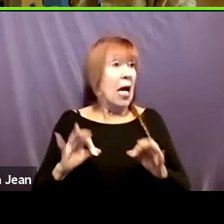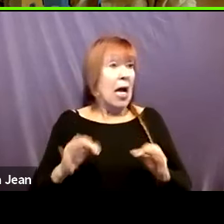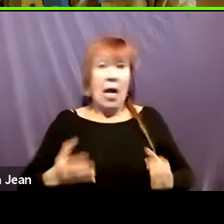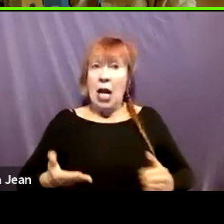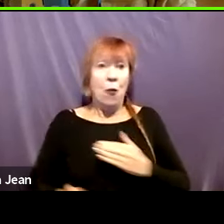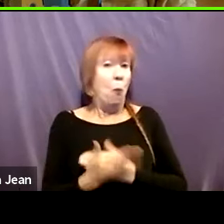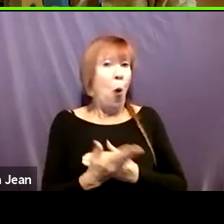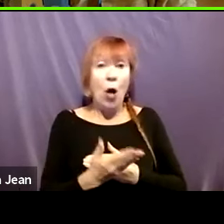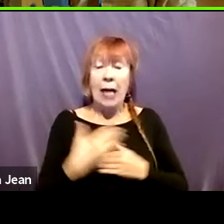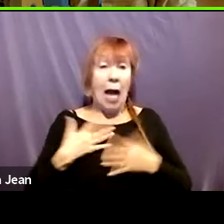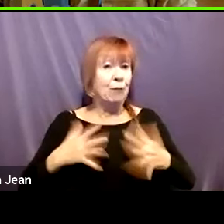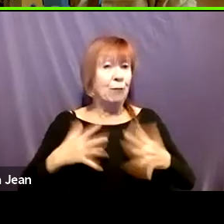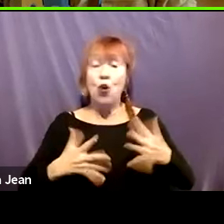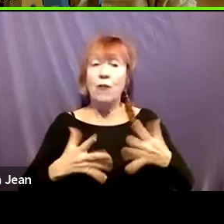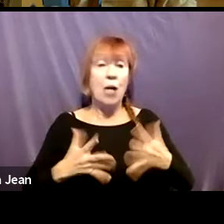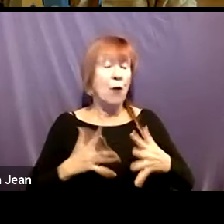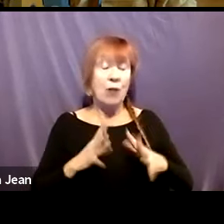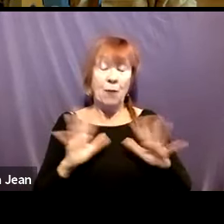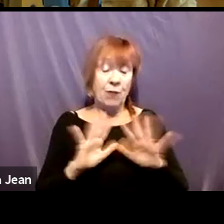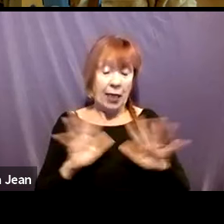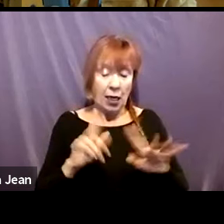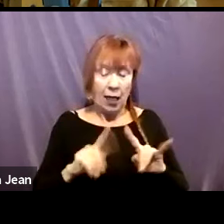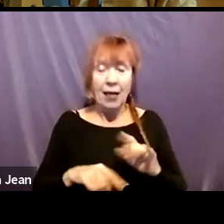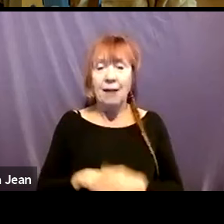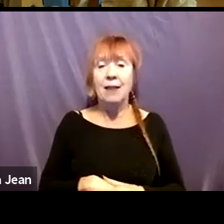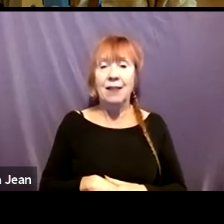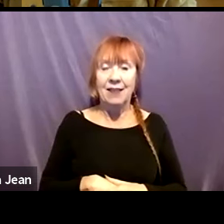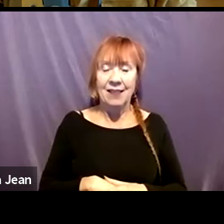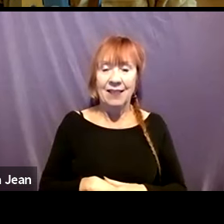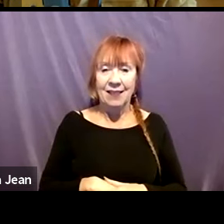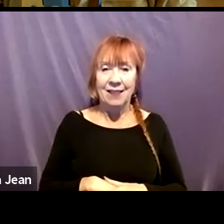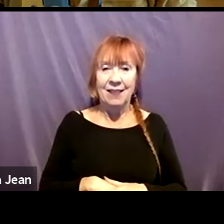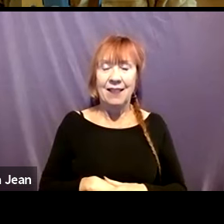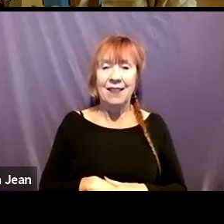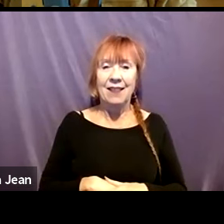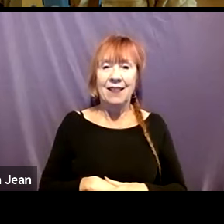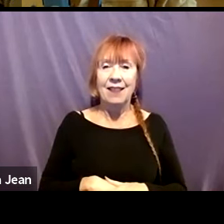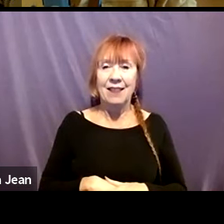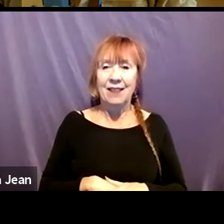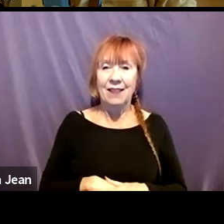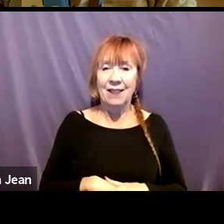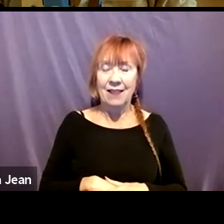I'm always nervous before a pitch, so I-- And they need their coffee. I'm like, "I need you to drink your coffee first".